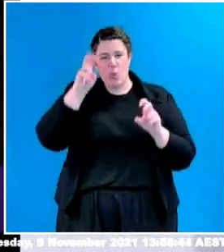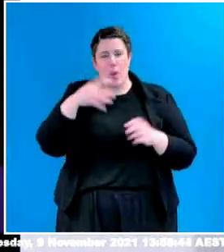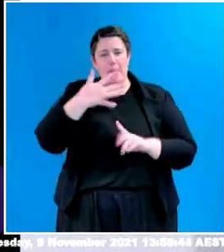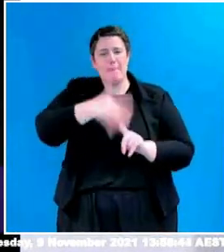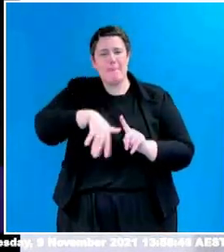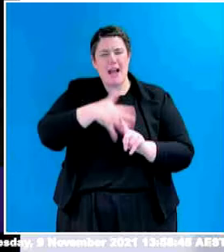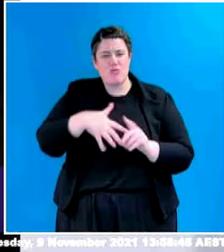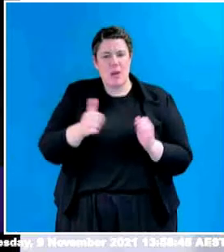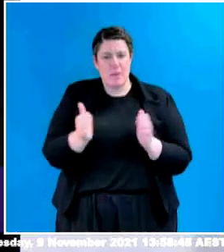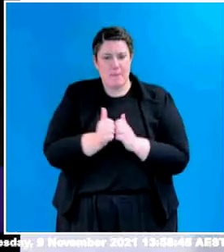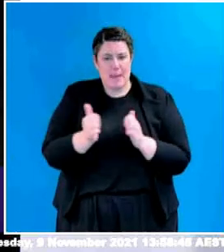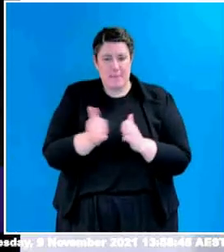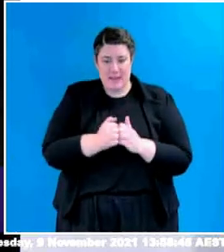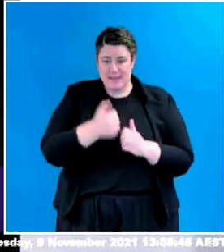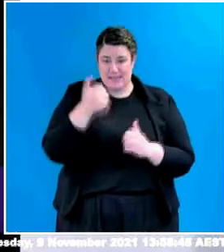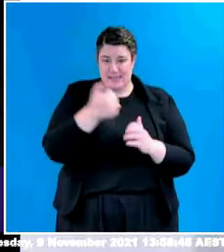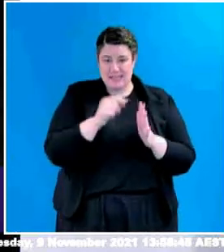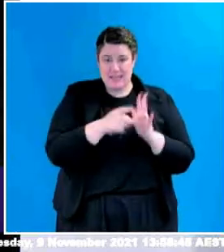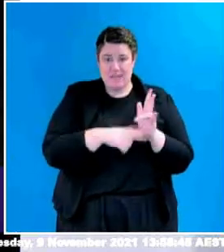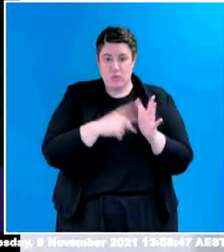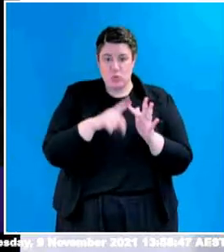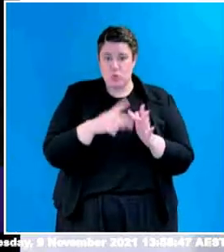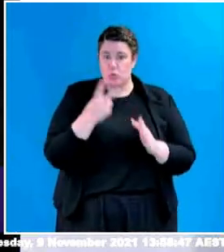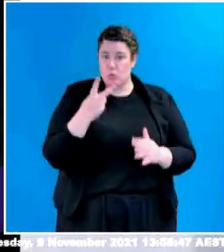16 June 2020?